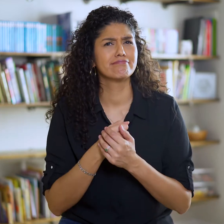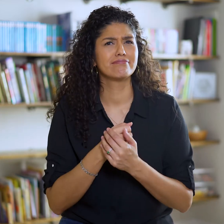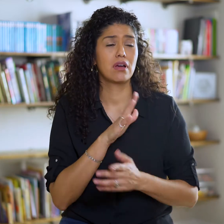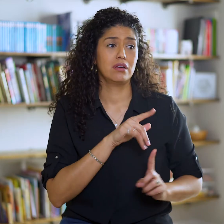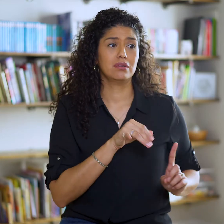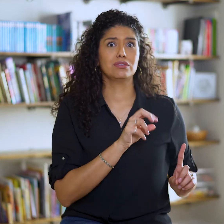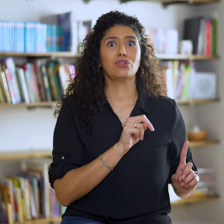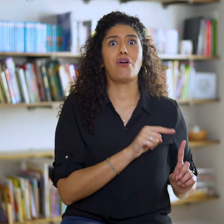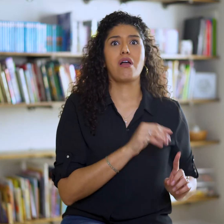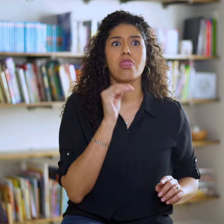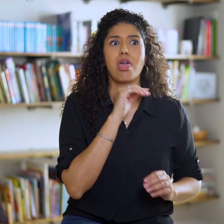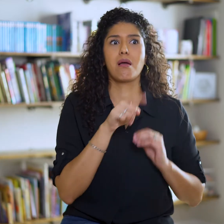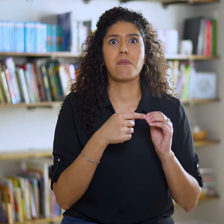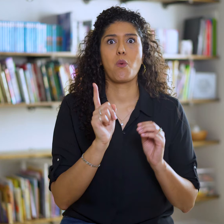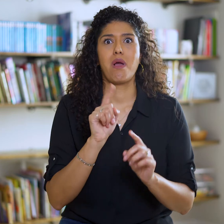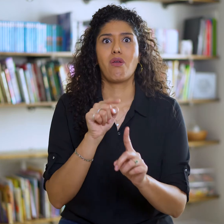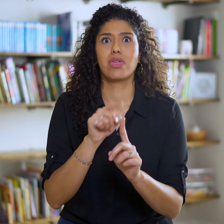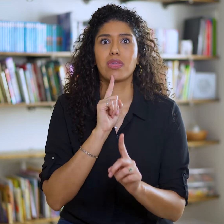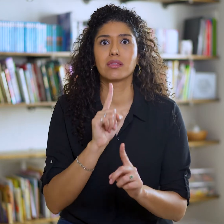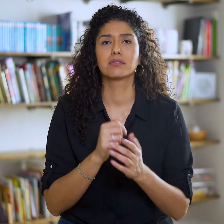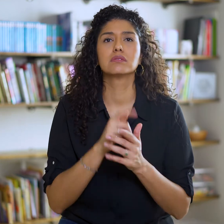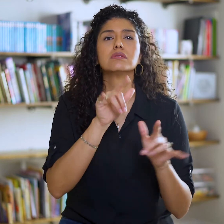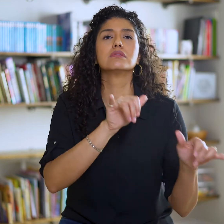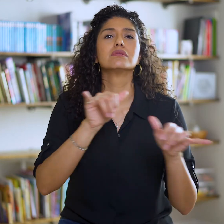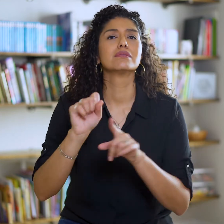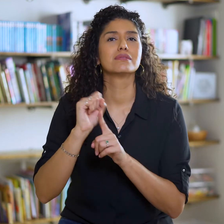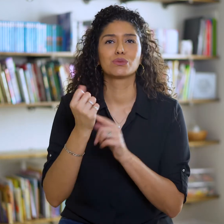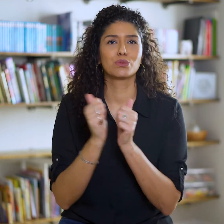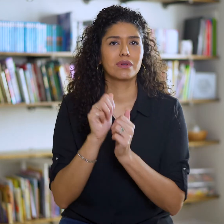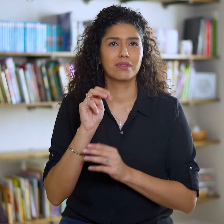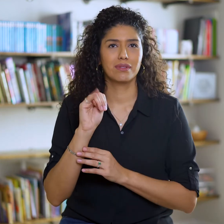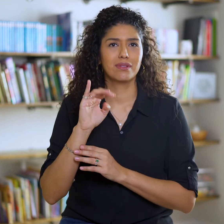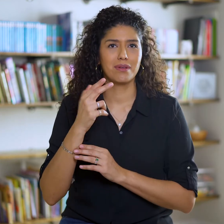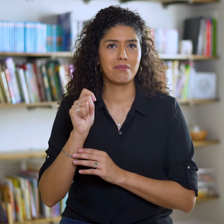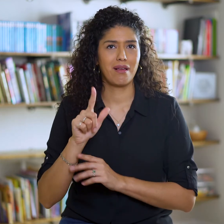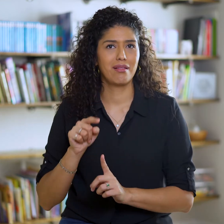Jon lies about David’s whereabouts, and just like with Michal’s,